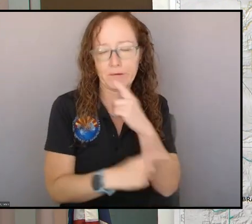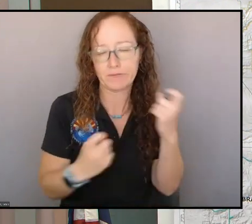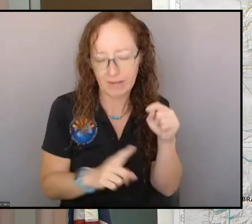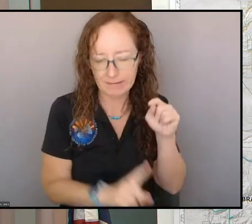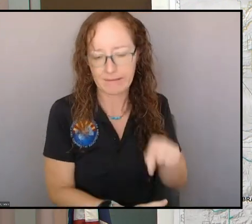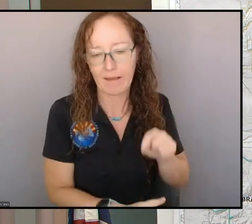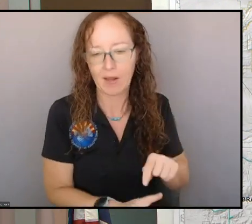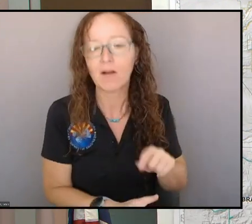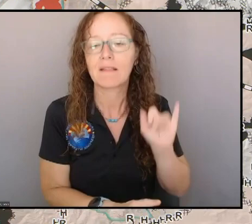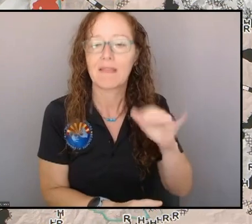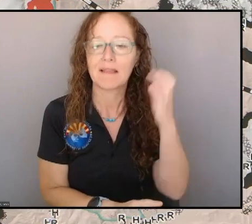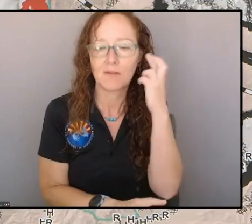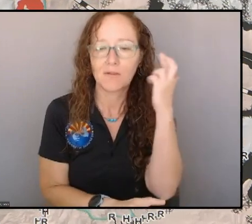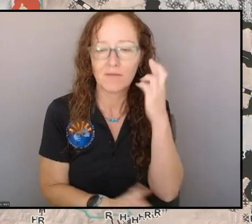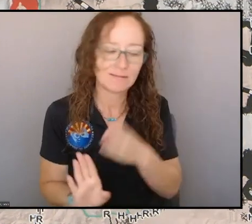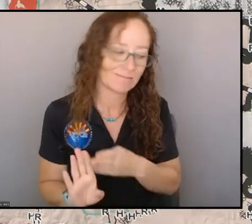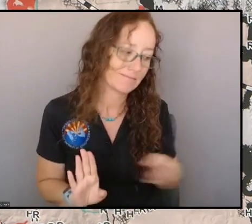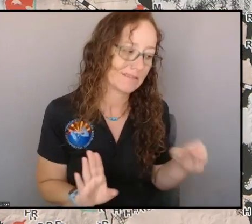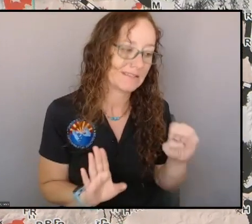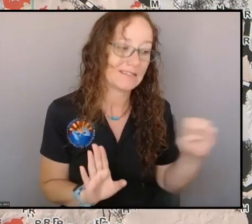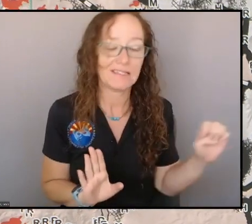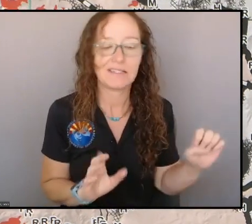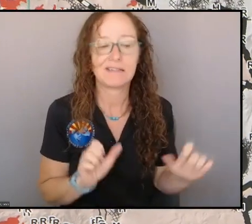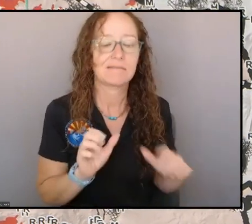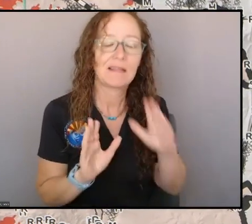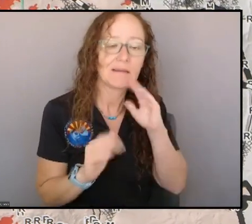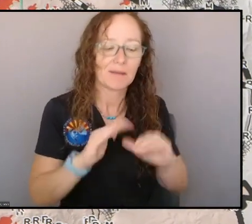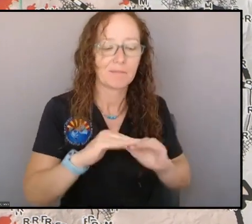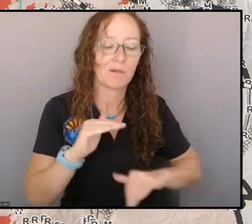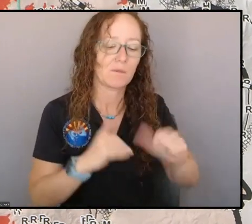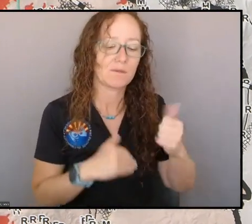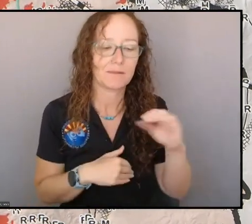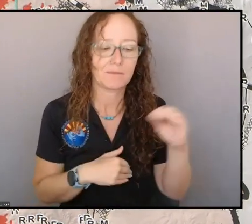the fire. Good news is: things will be ramping down very